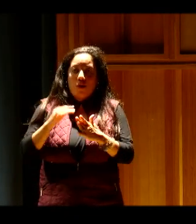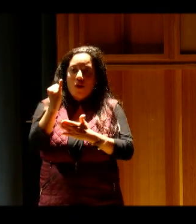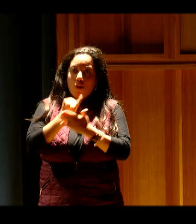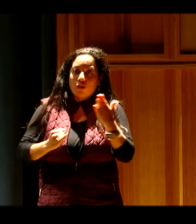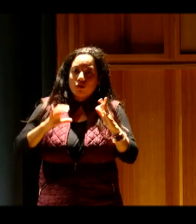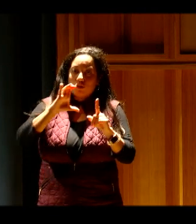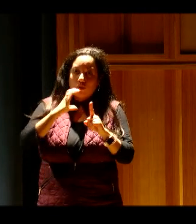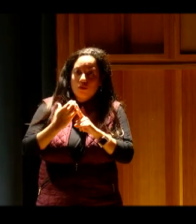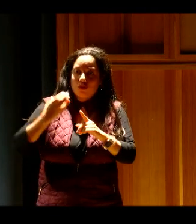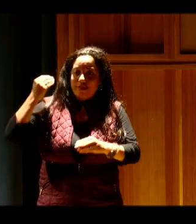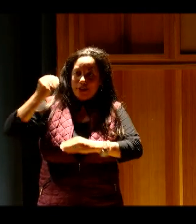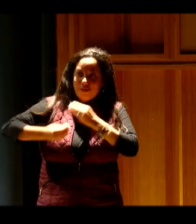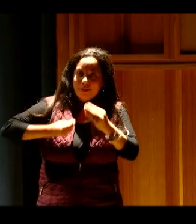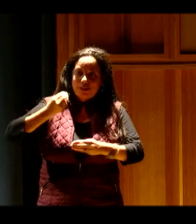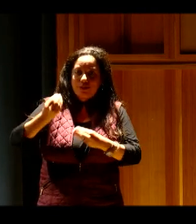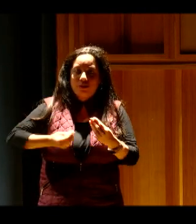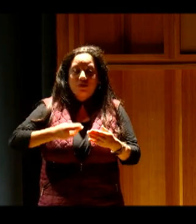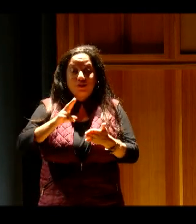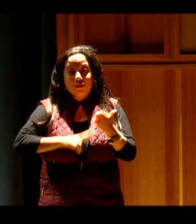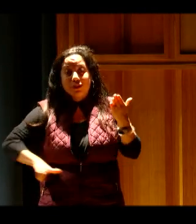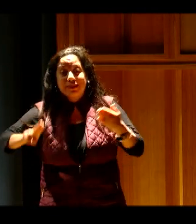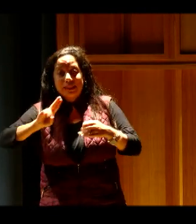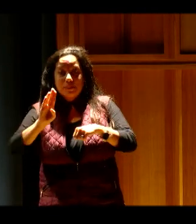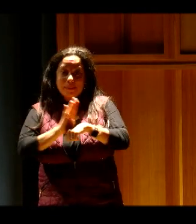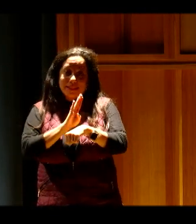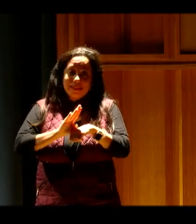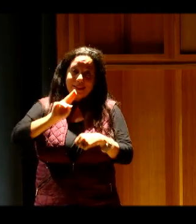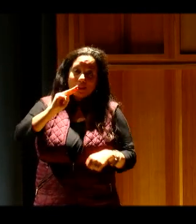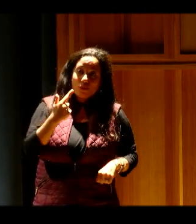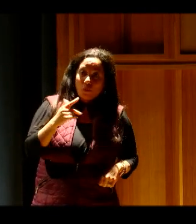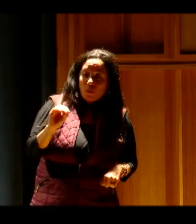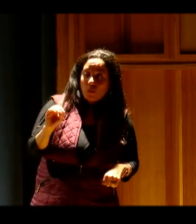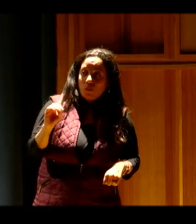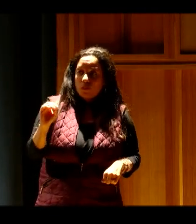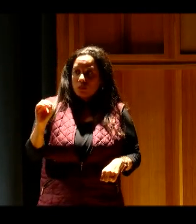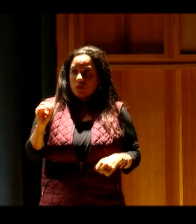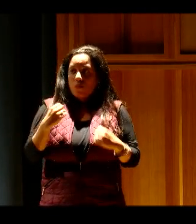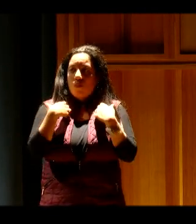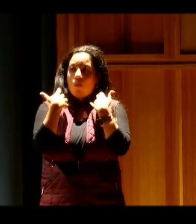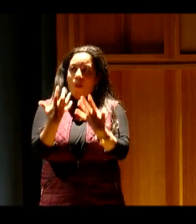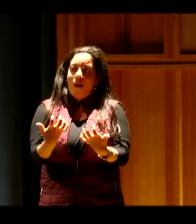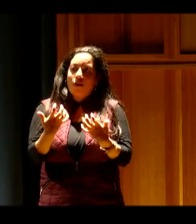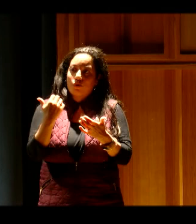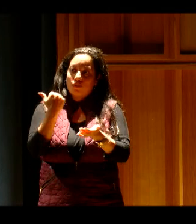units of government, universities, businesses, NGOs that want to help mobilize cultural heritage